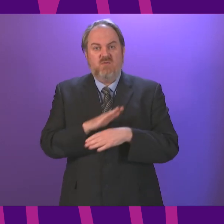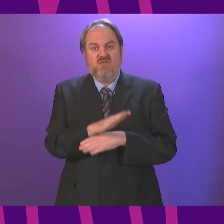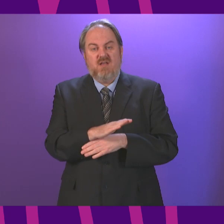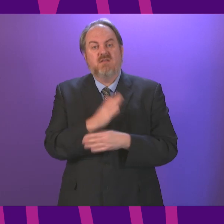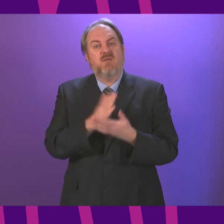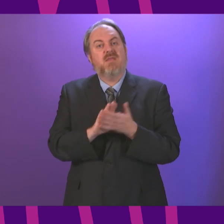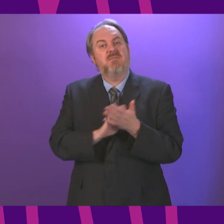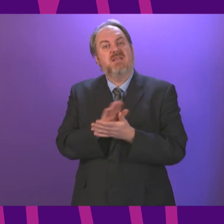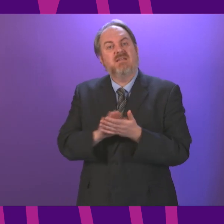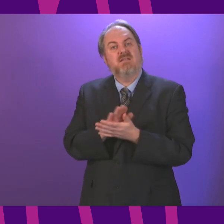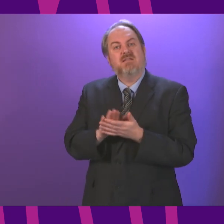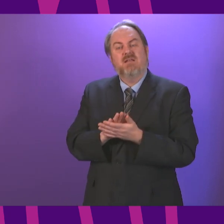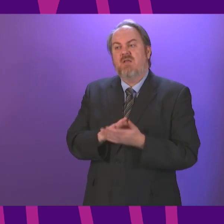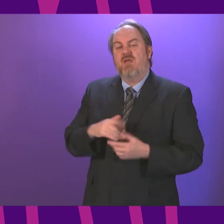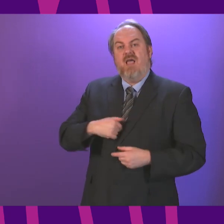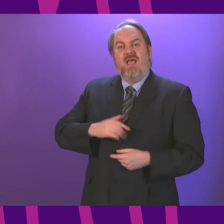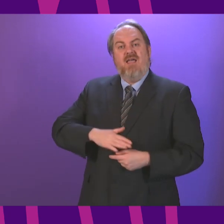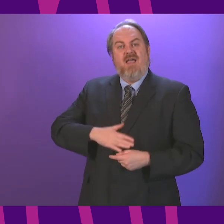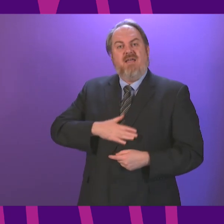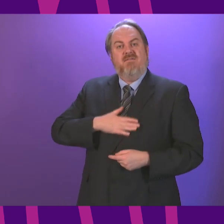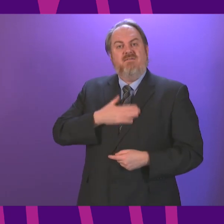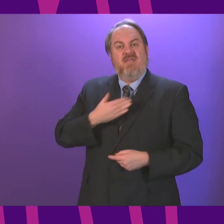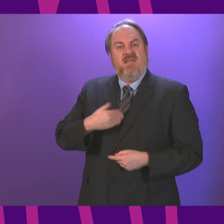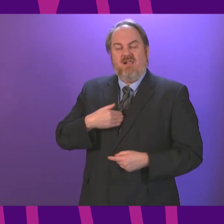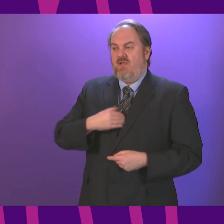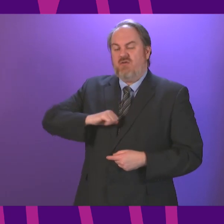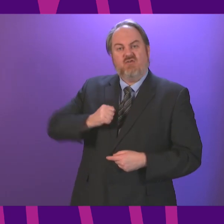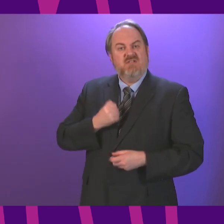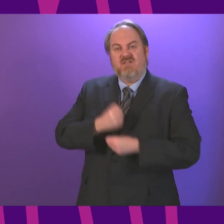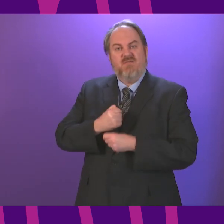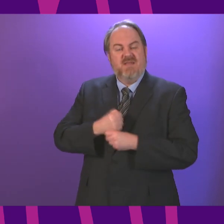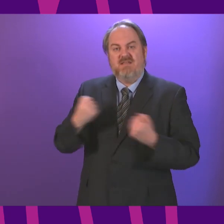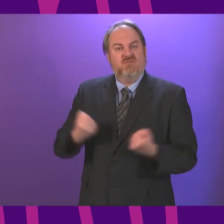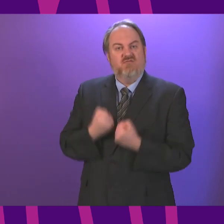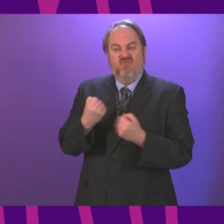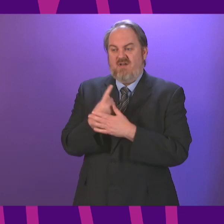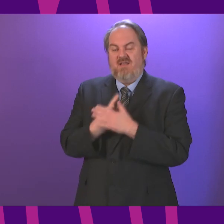challenges with one hand tied behind our back. As we put more money into the pockets of the poorest